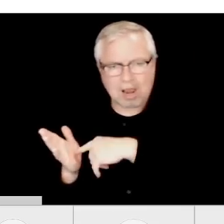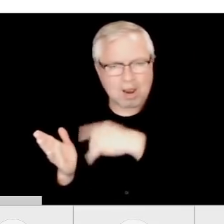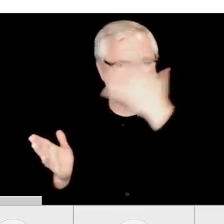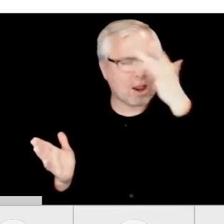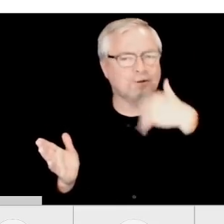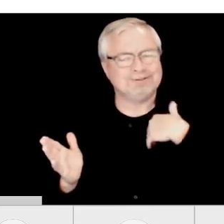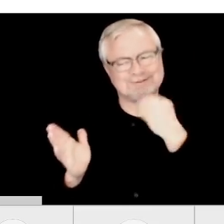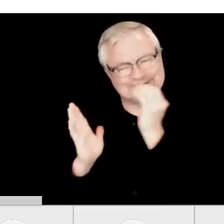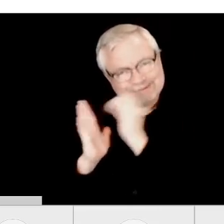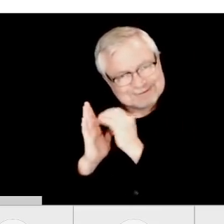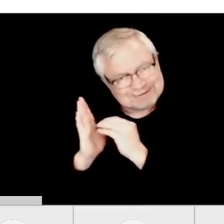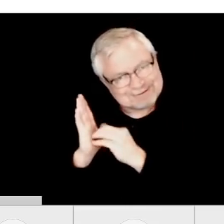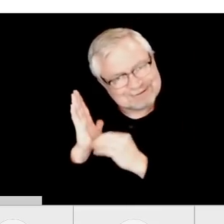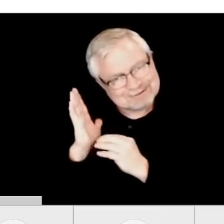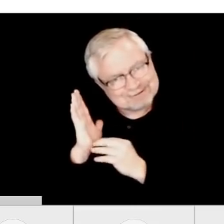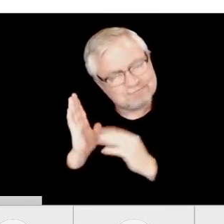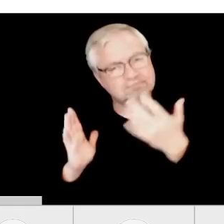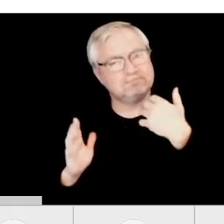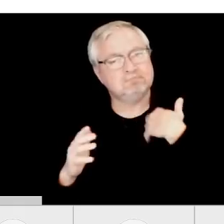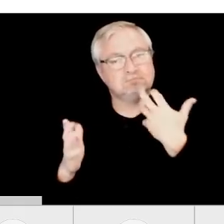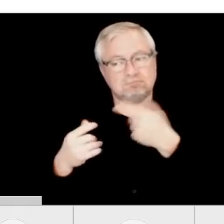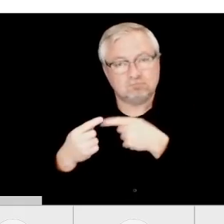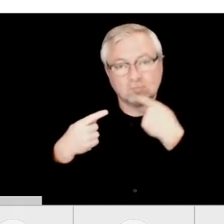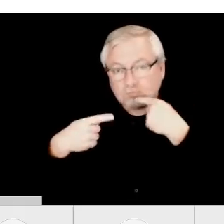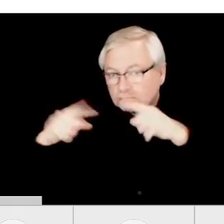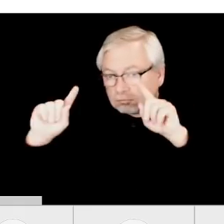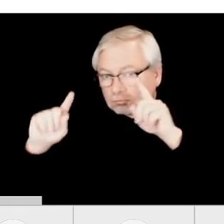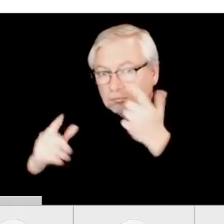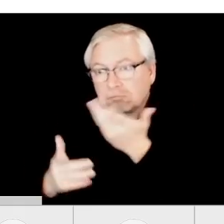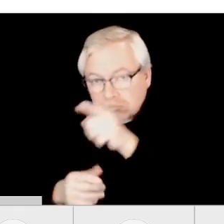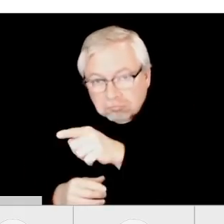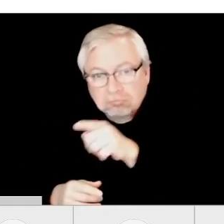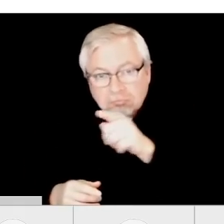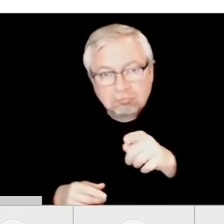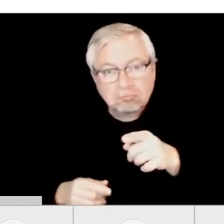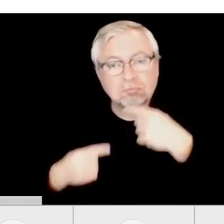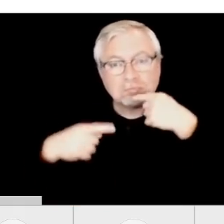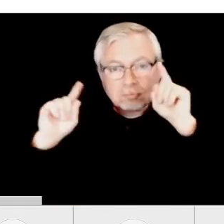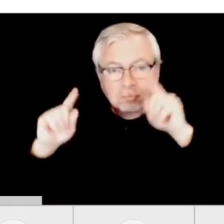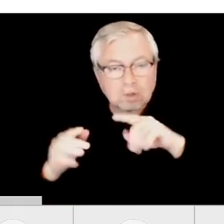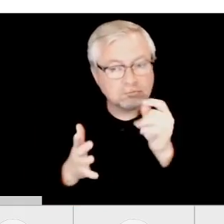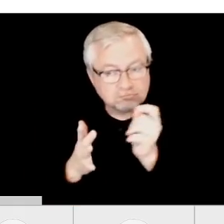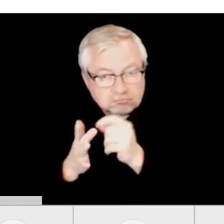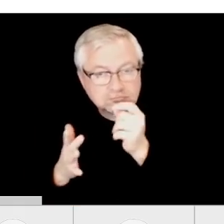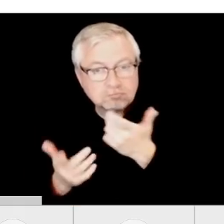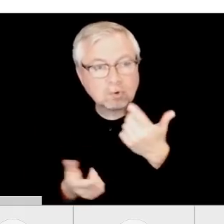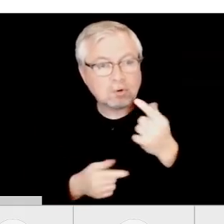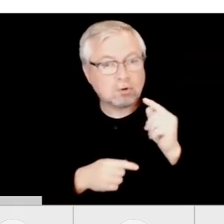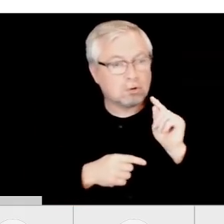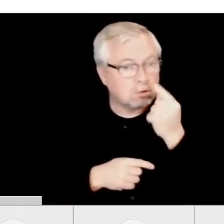what's the impact of testing or what if we had treatment available. That is what these scenarios are about.